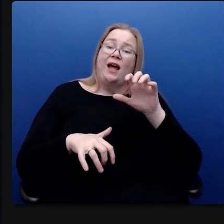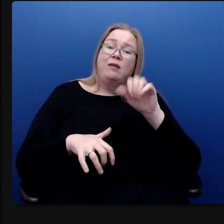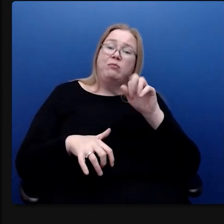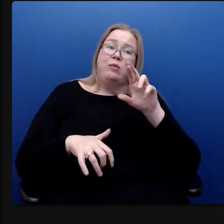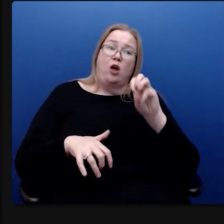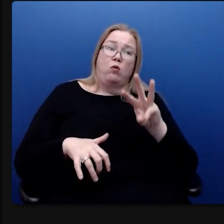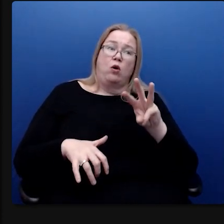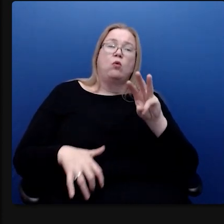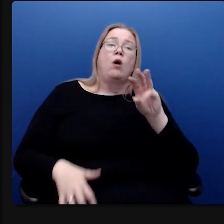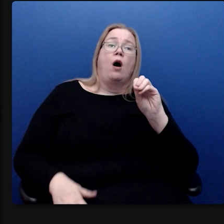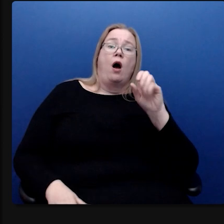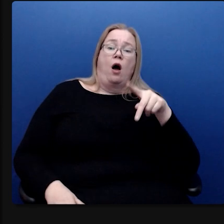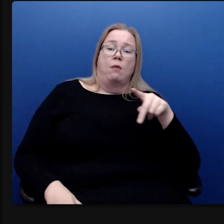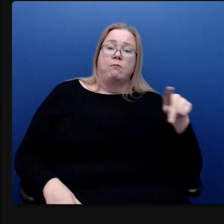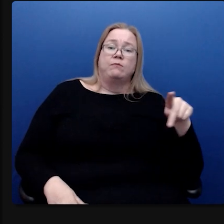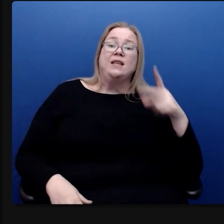when you type the arrow operator,